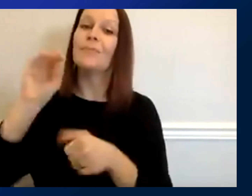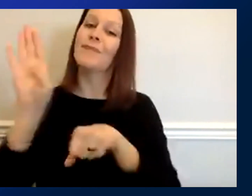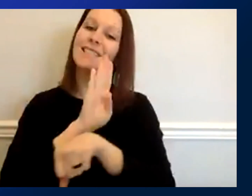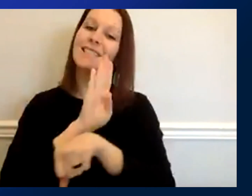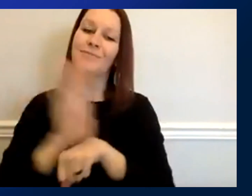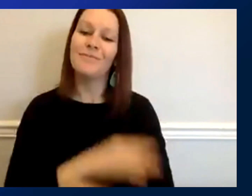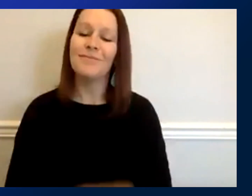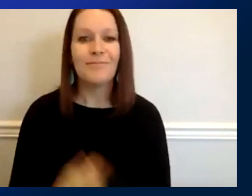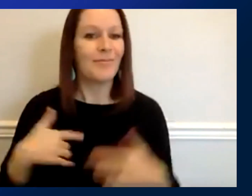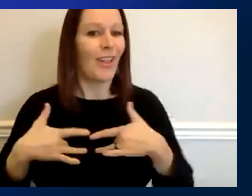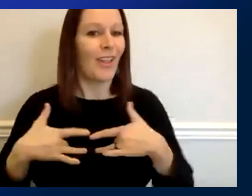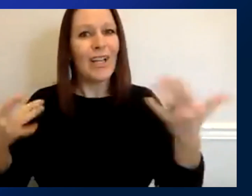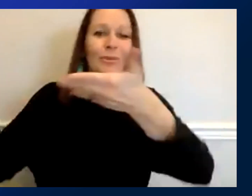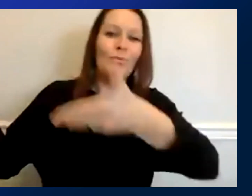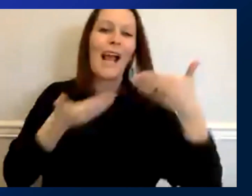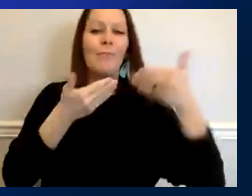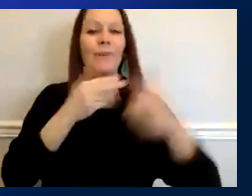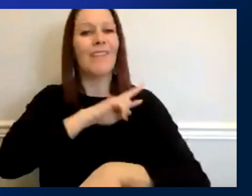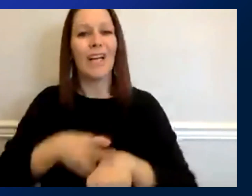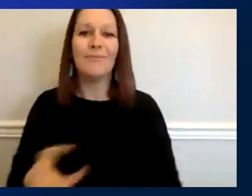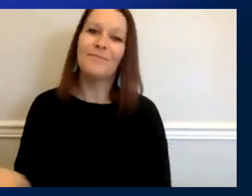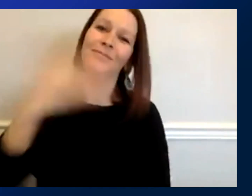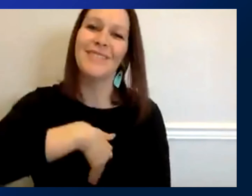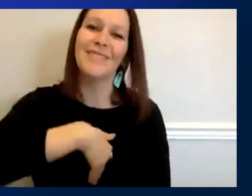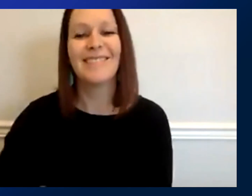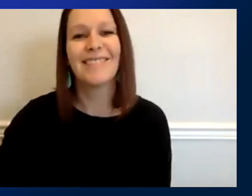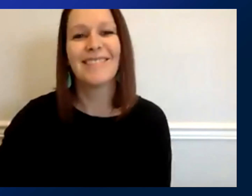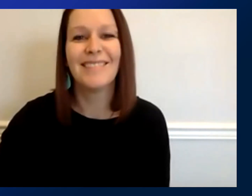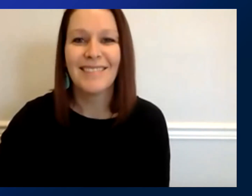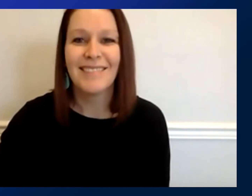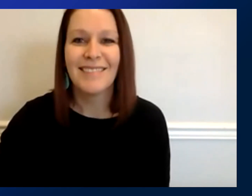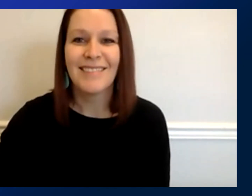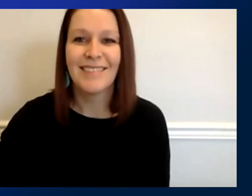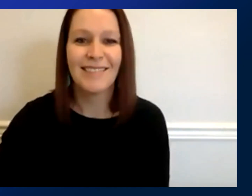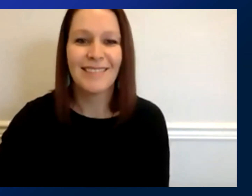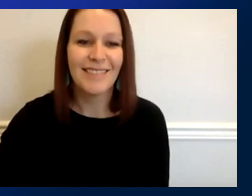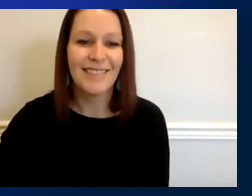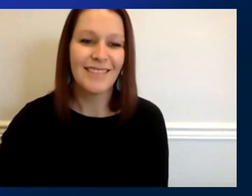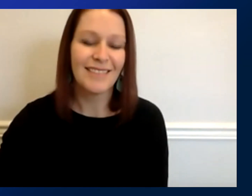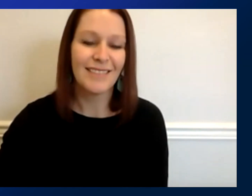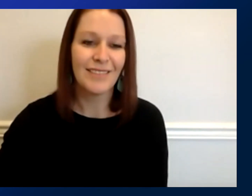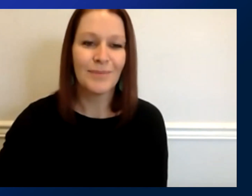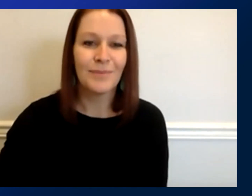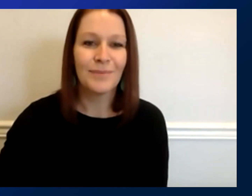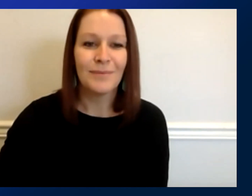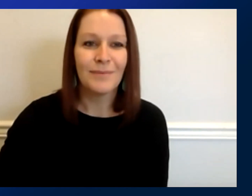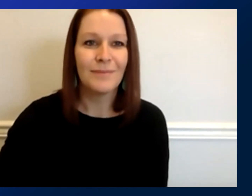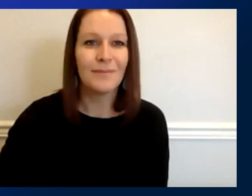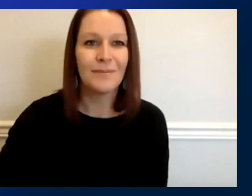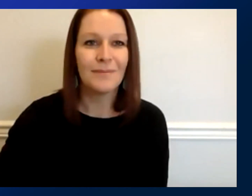with that i am pleased to welcome victorica please join us